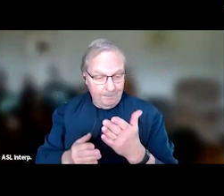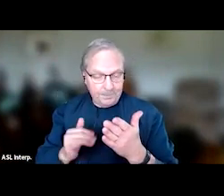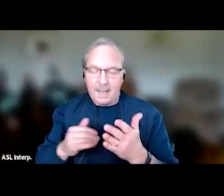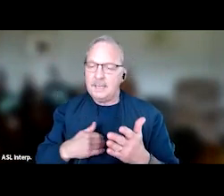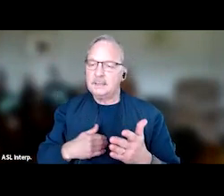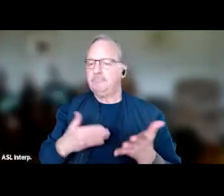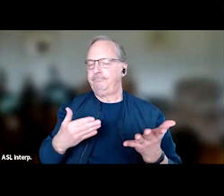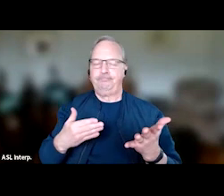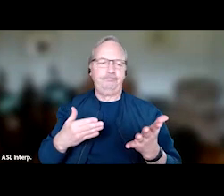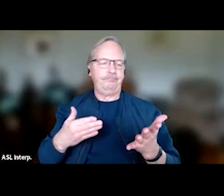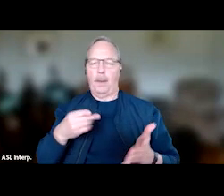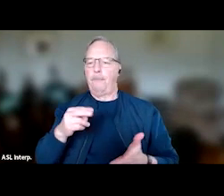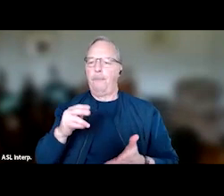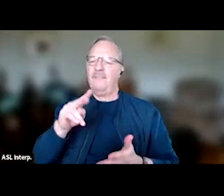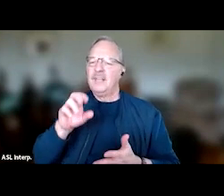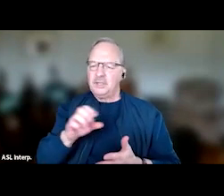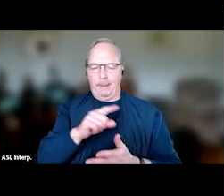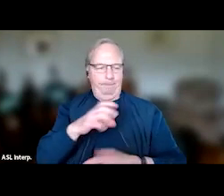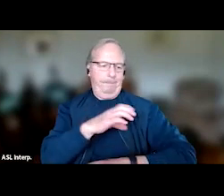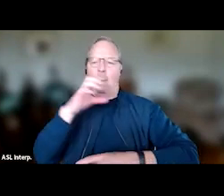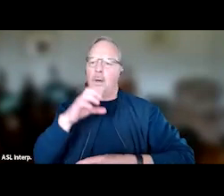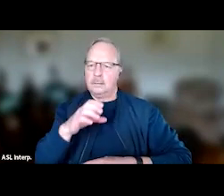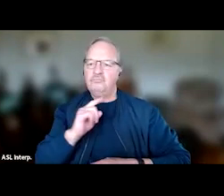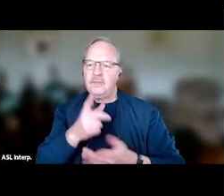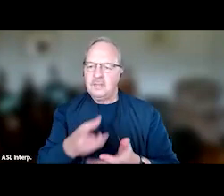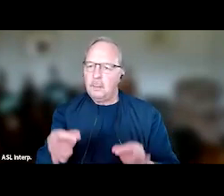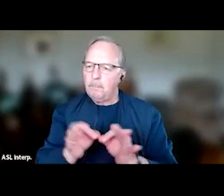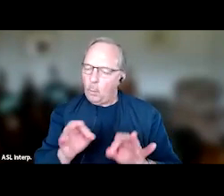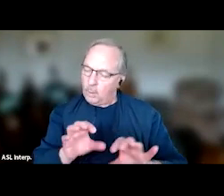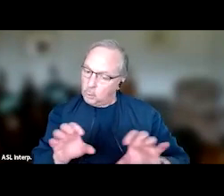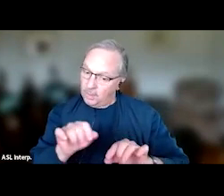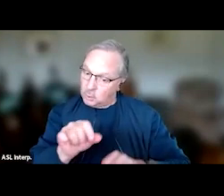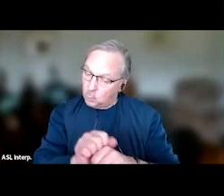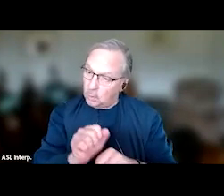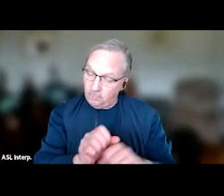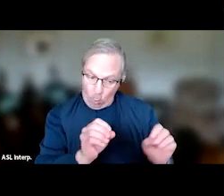So it's really important as we go about this work for organizations and communities alike